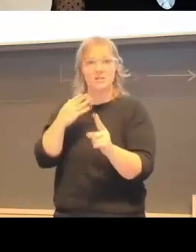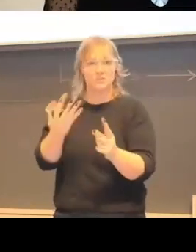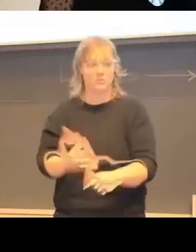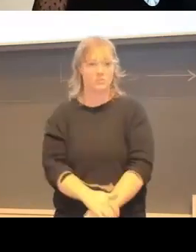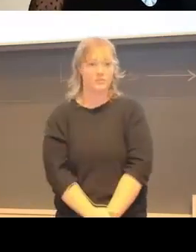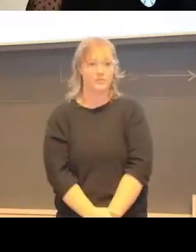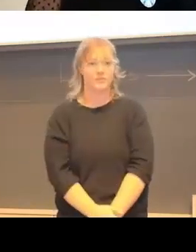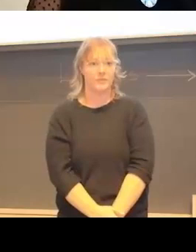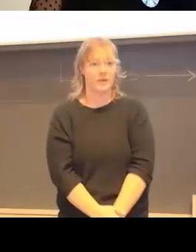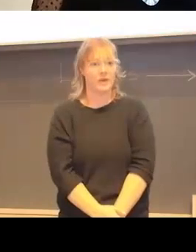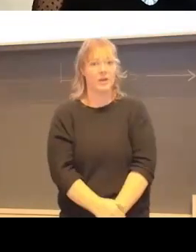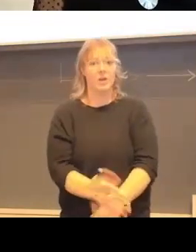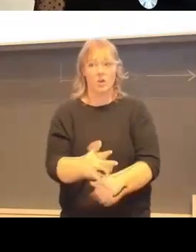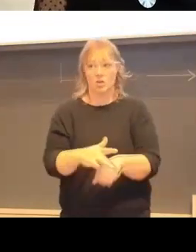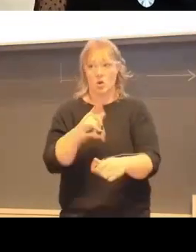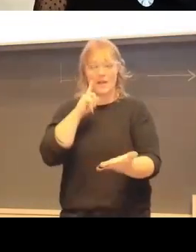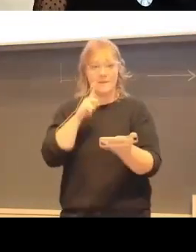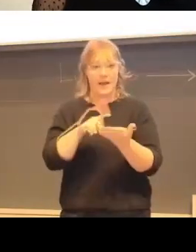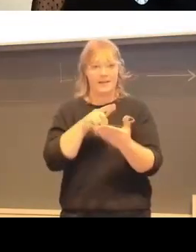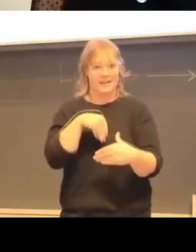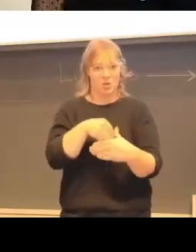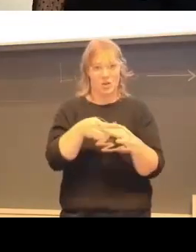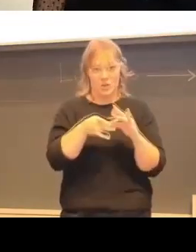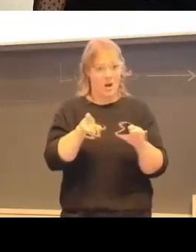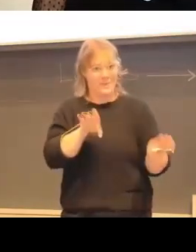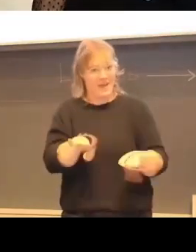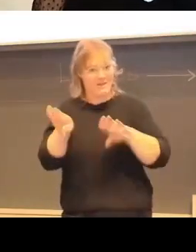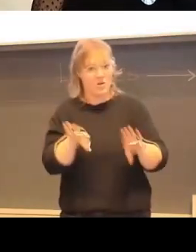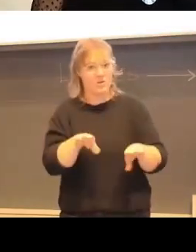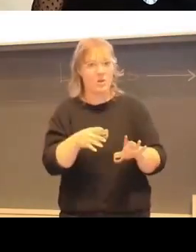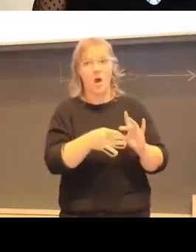these inter early findings internally regarding behavior along with the literature reflecting